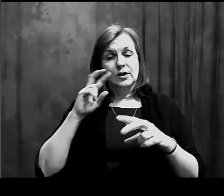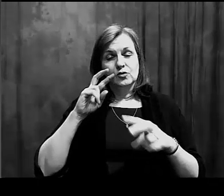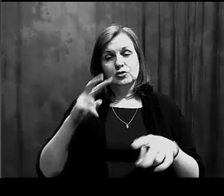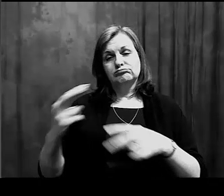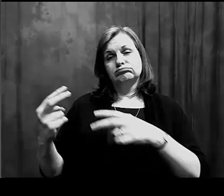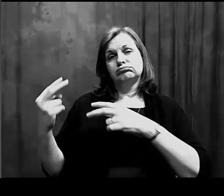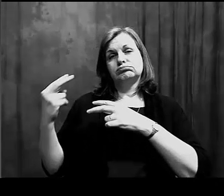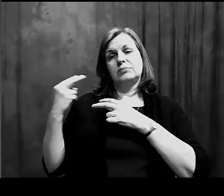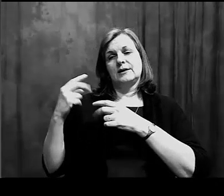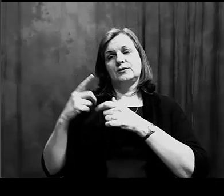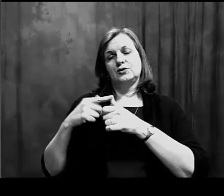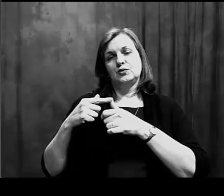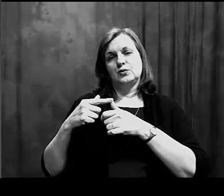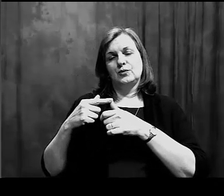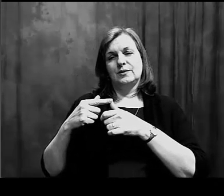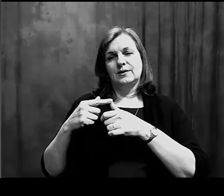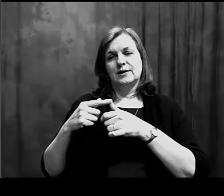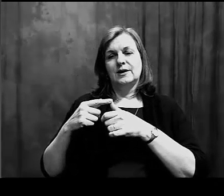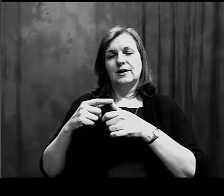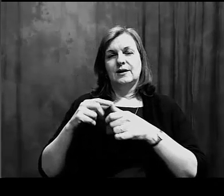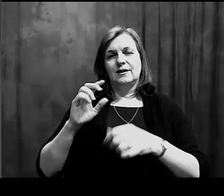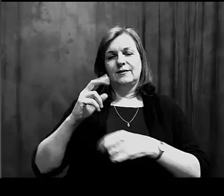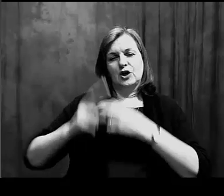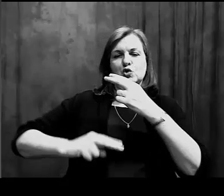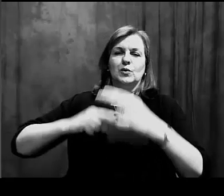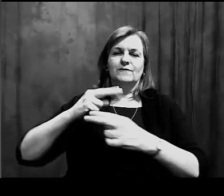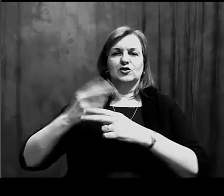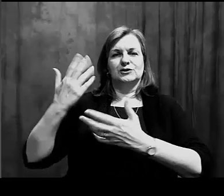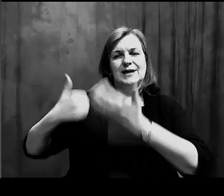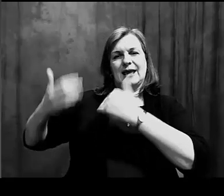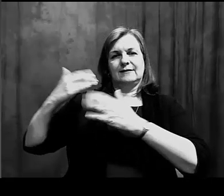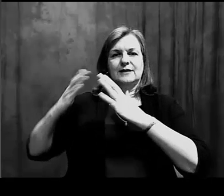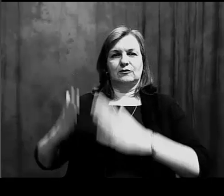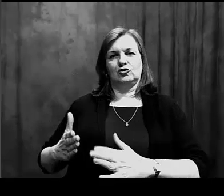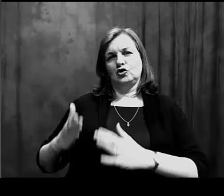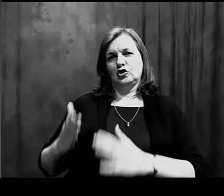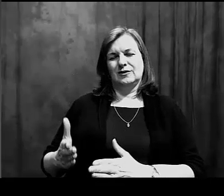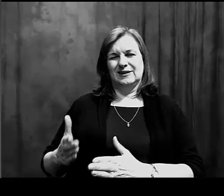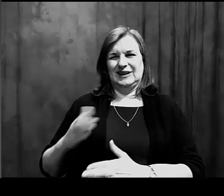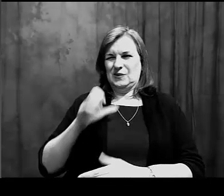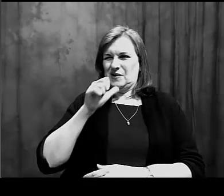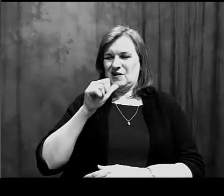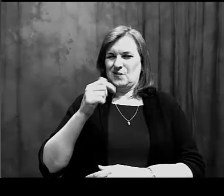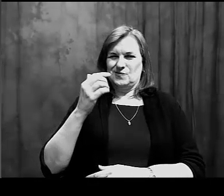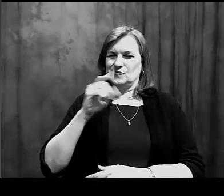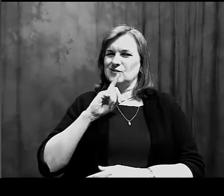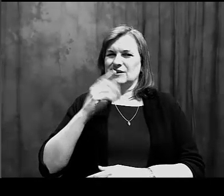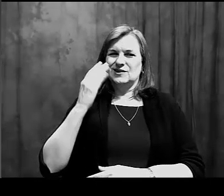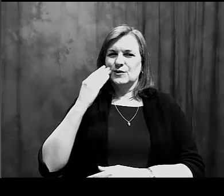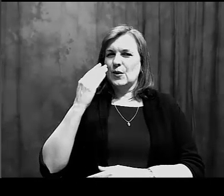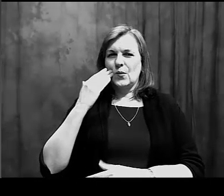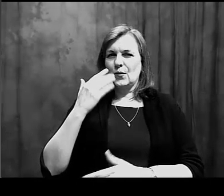differences between our early ancestors or this universal ancestor we don't really have a good feel about it